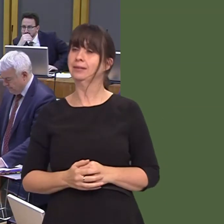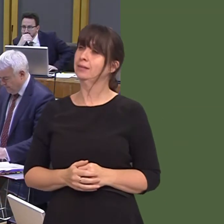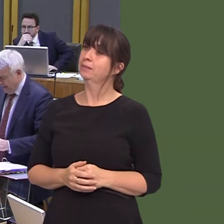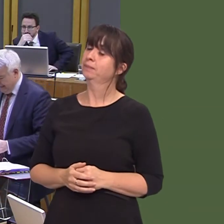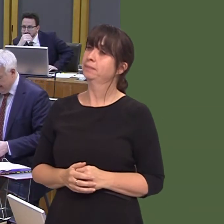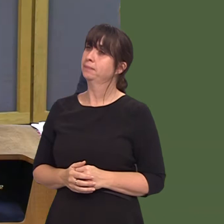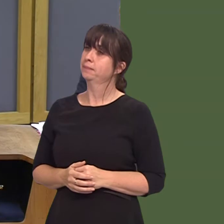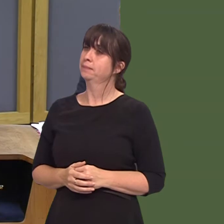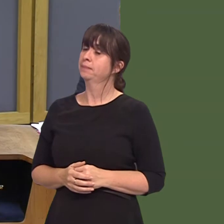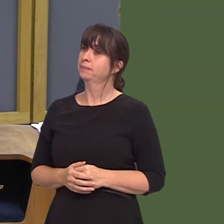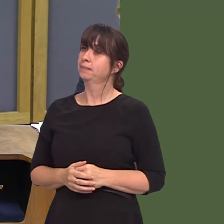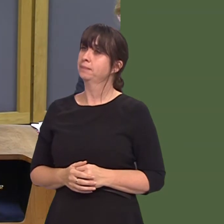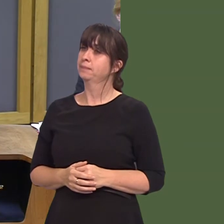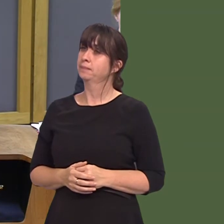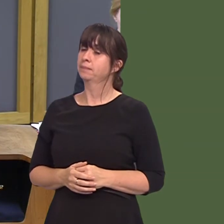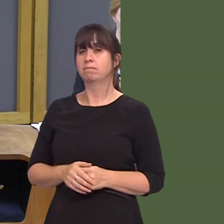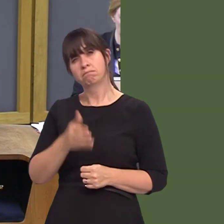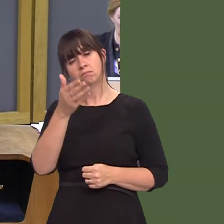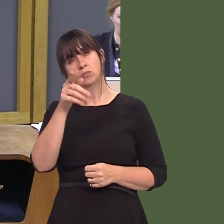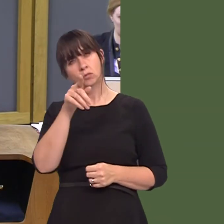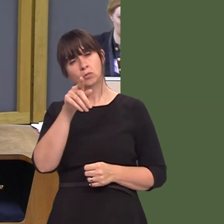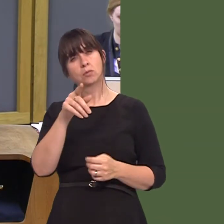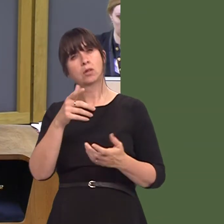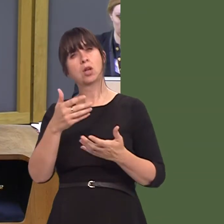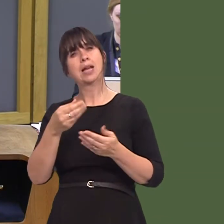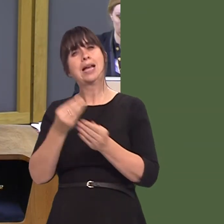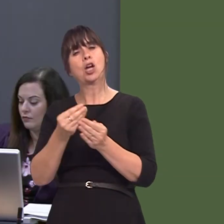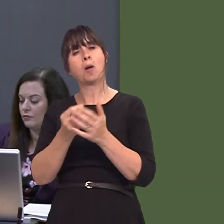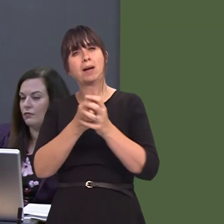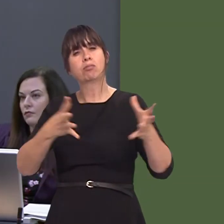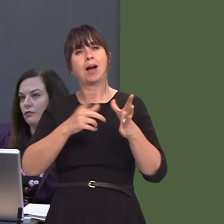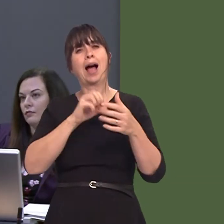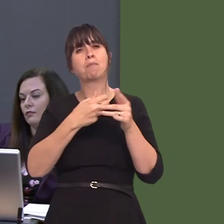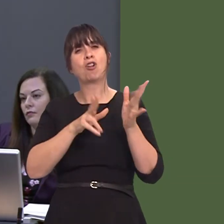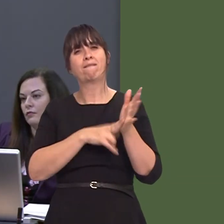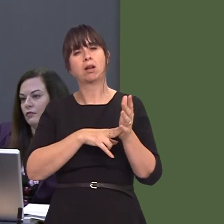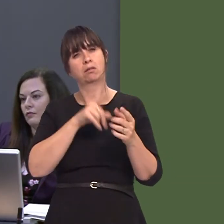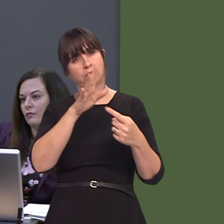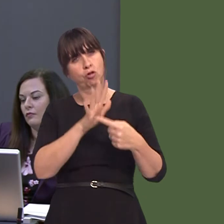David Rees: 7. What are the Welsh Government's priorities for securing economic growth in Aberavon? (OAQ51167) Carwyn Jones: Theyíre set out in ëProsperity